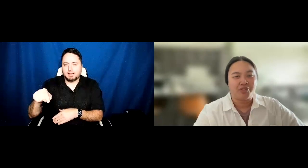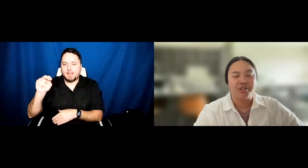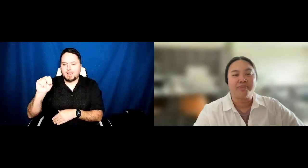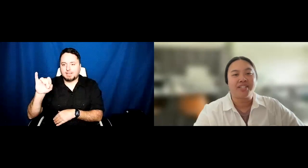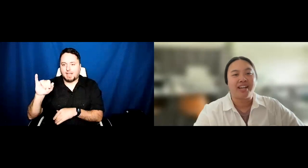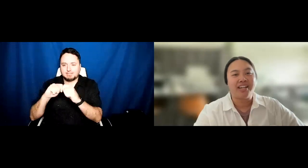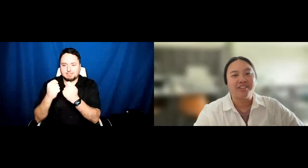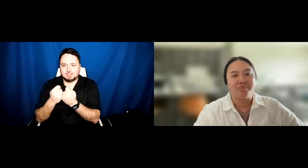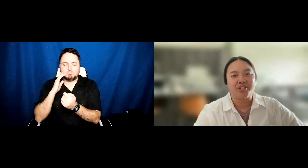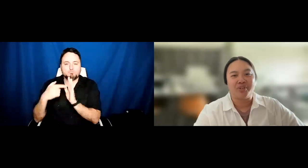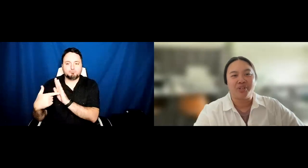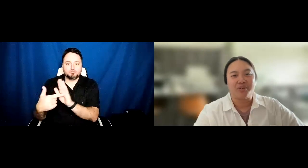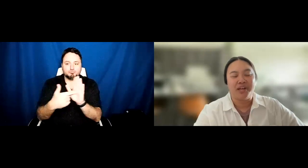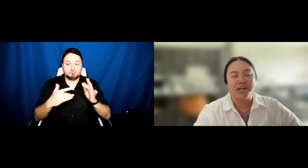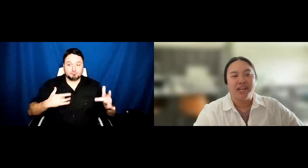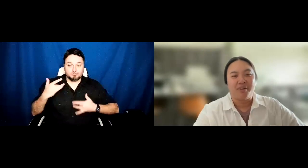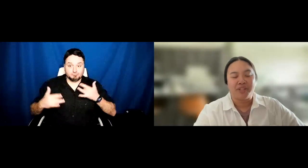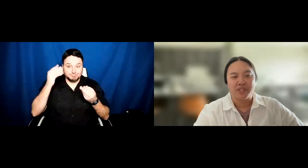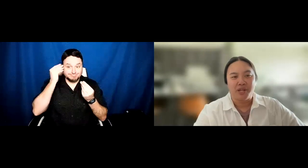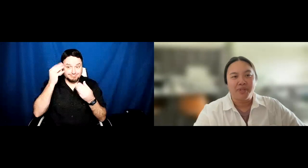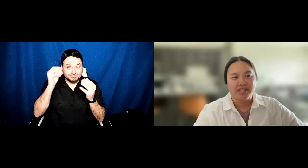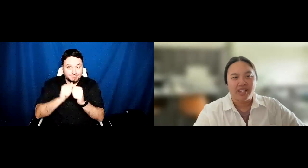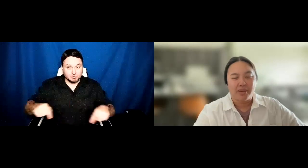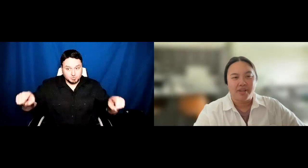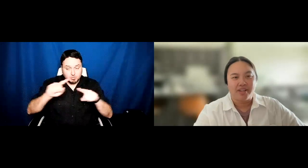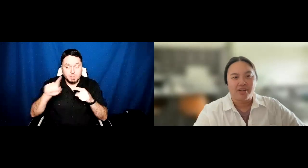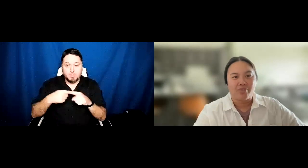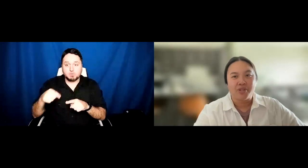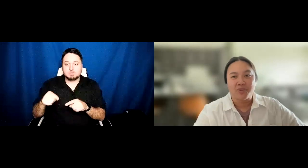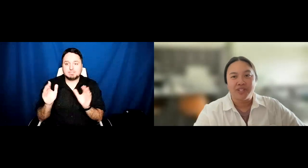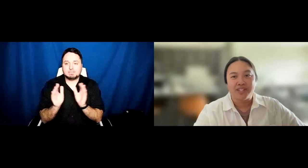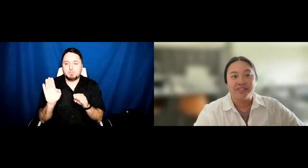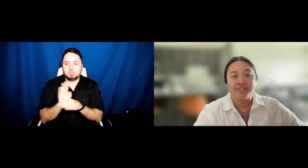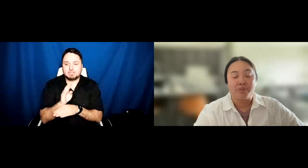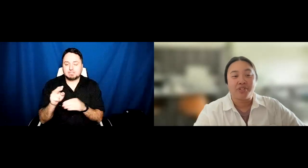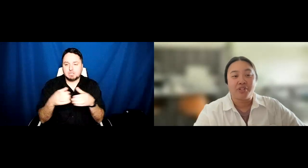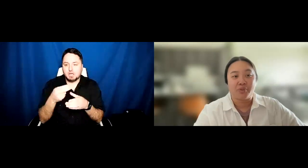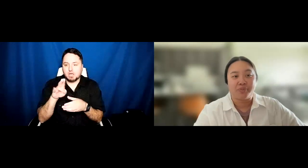will share some exciting information with you about the small business hub and resources available to you.